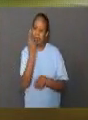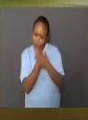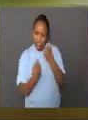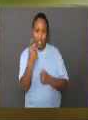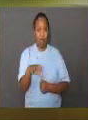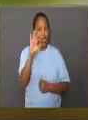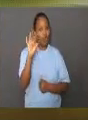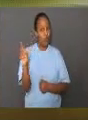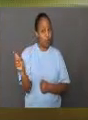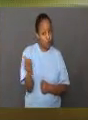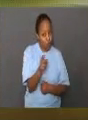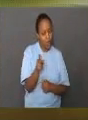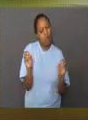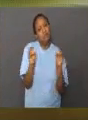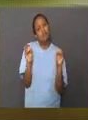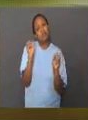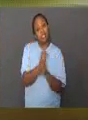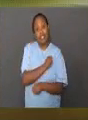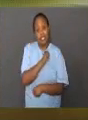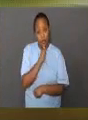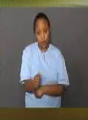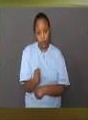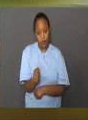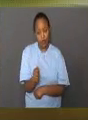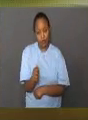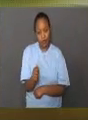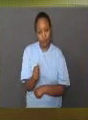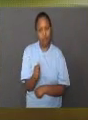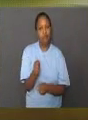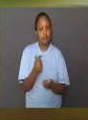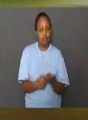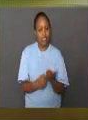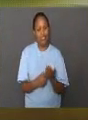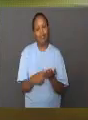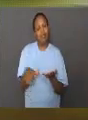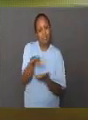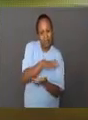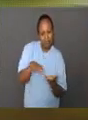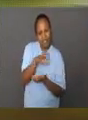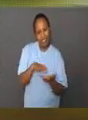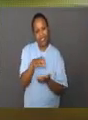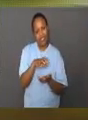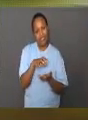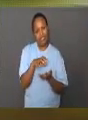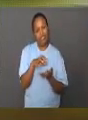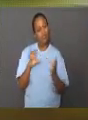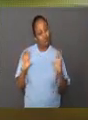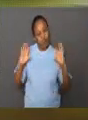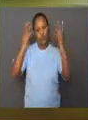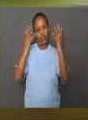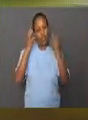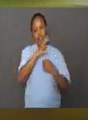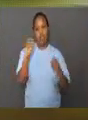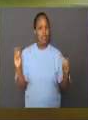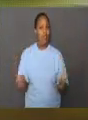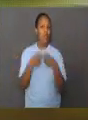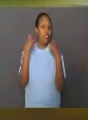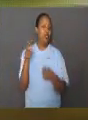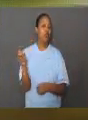without doing anything to deserve them exploitation resentment and conflict will result